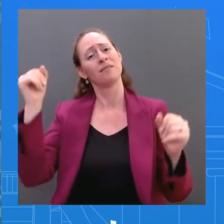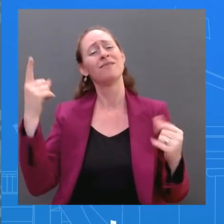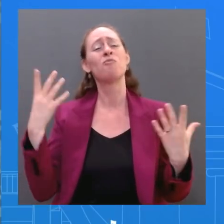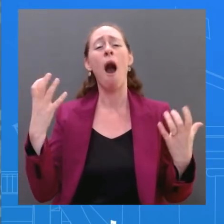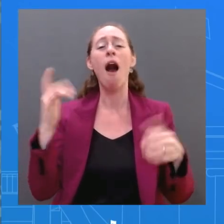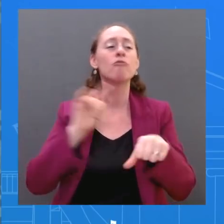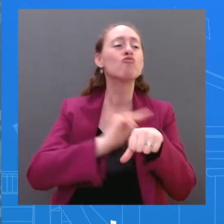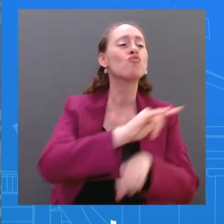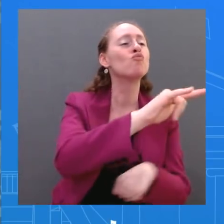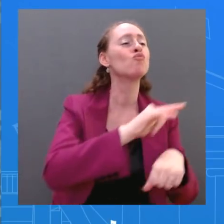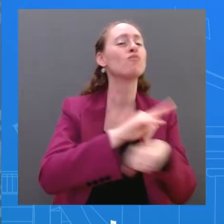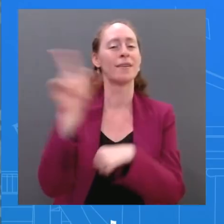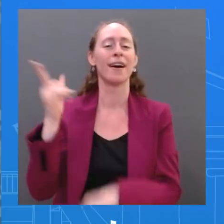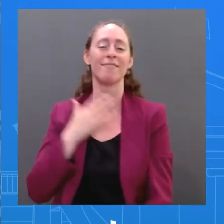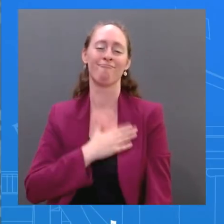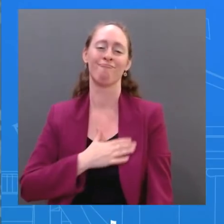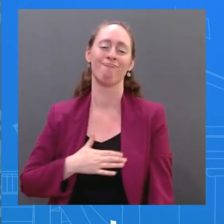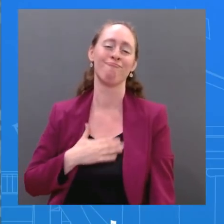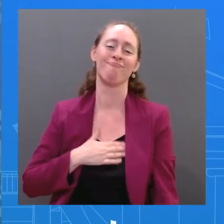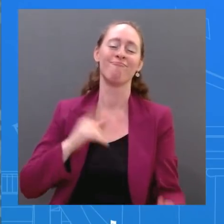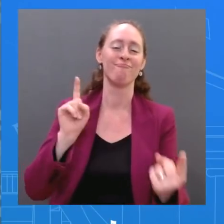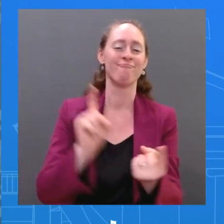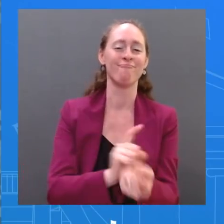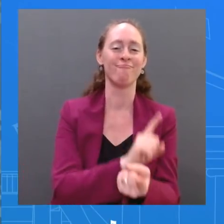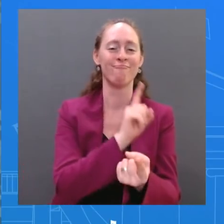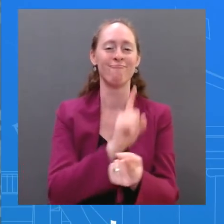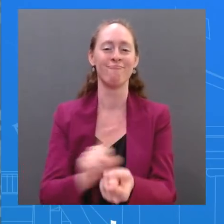with the American people, and it is a lively time.